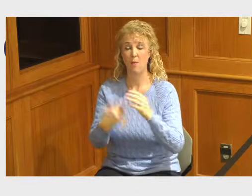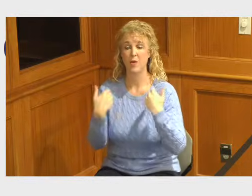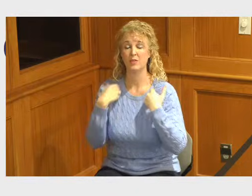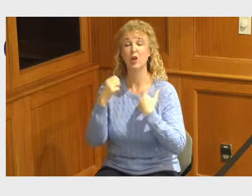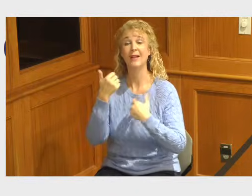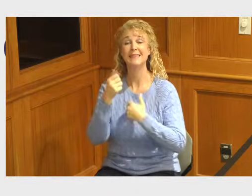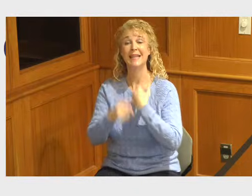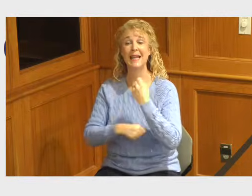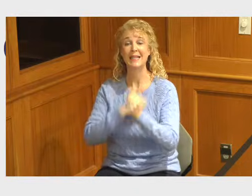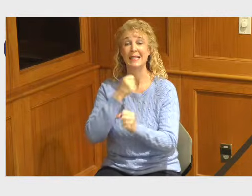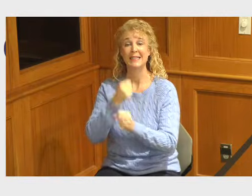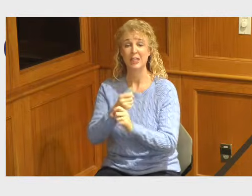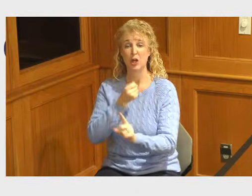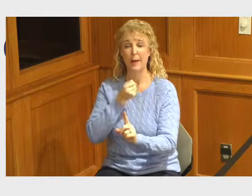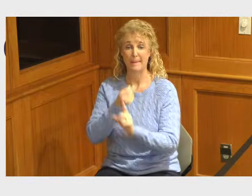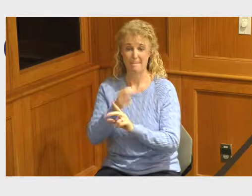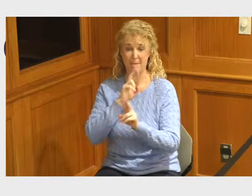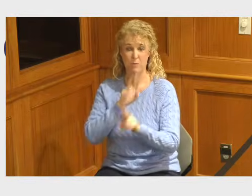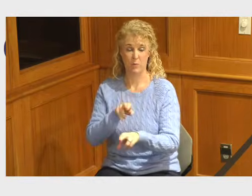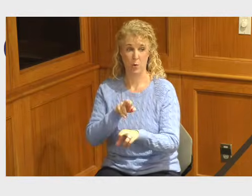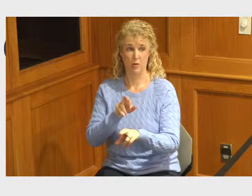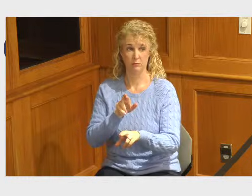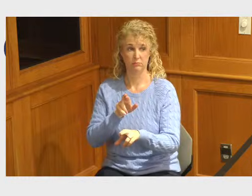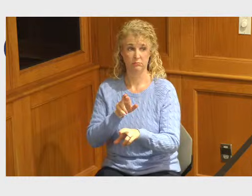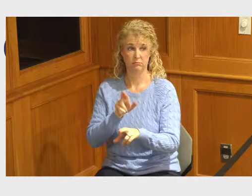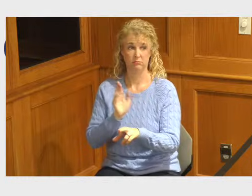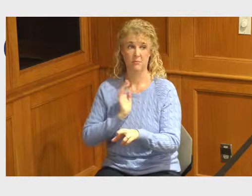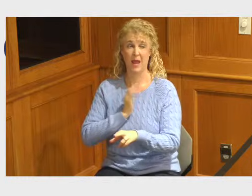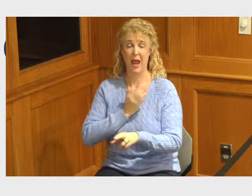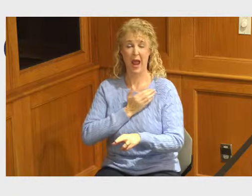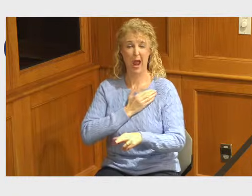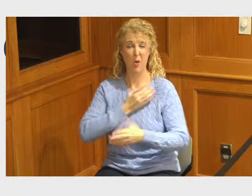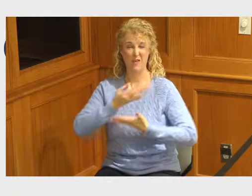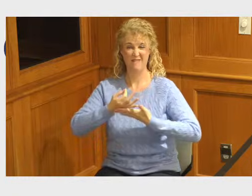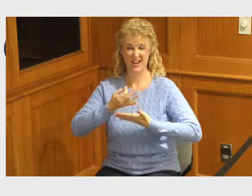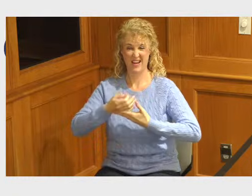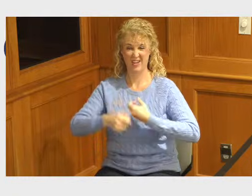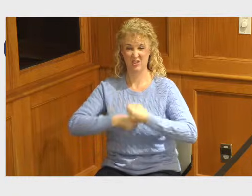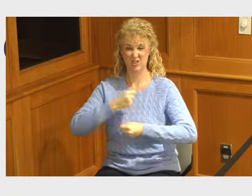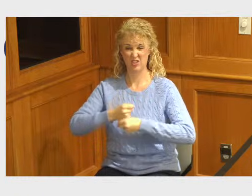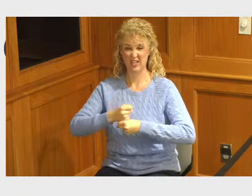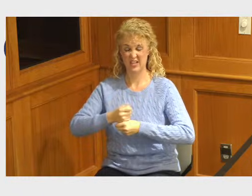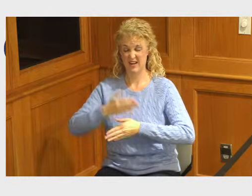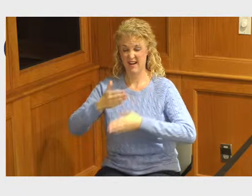context of sort of the work and our fiscal year is kind of unique. It's it actually ends March 31st.